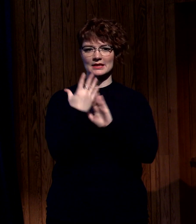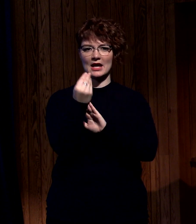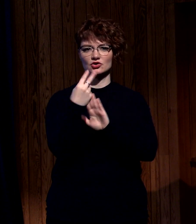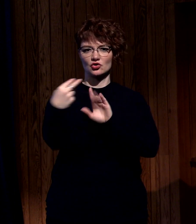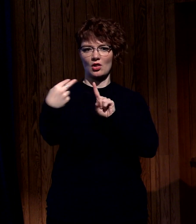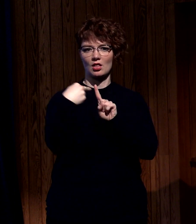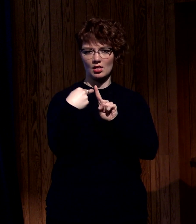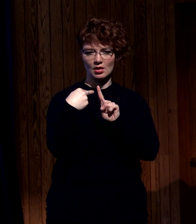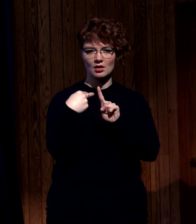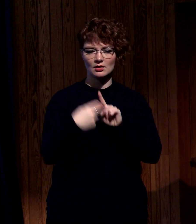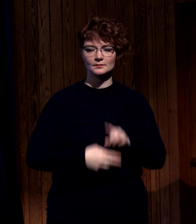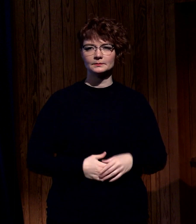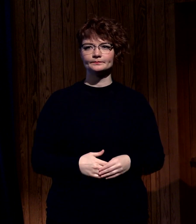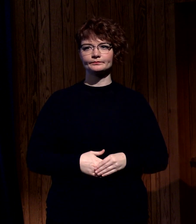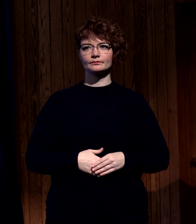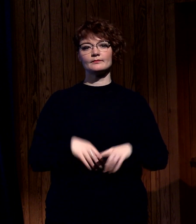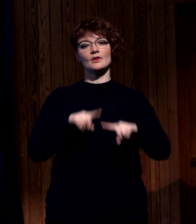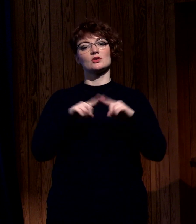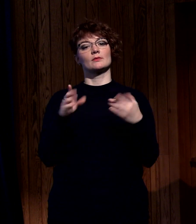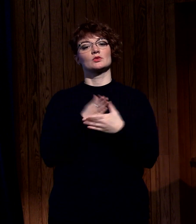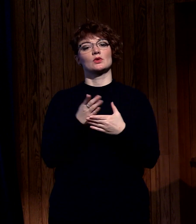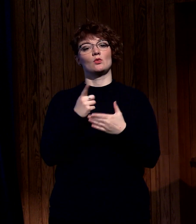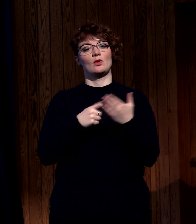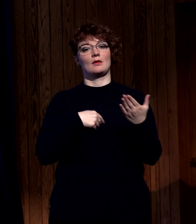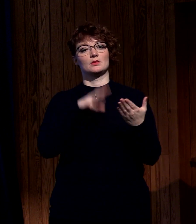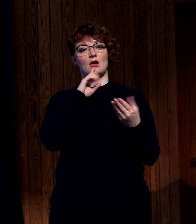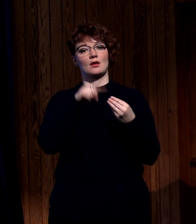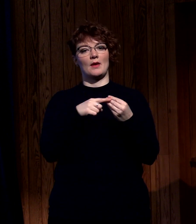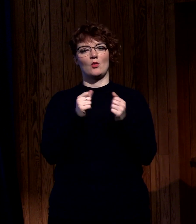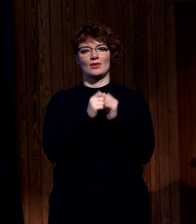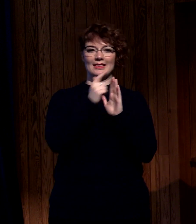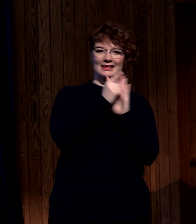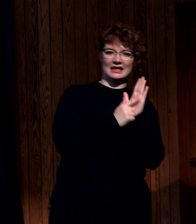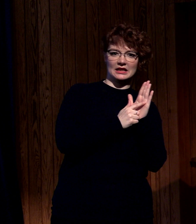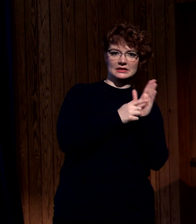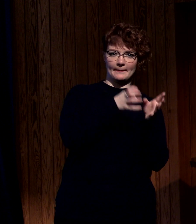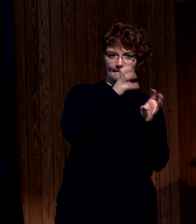difference between what I'm talking about in legalism. What